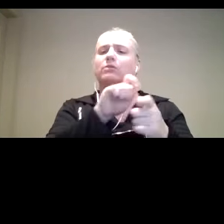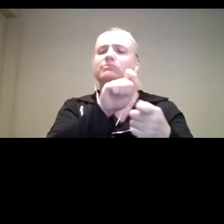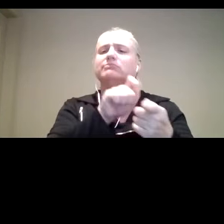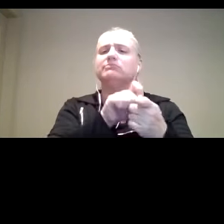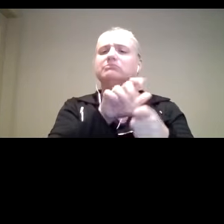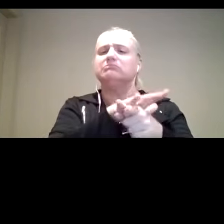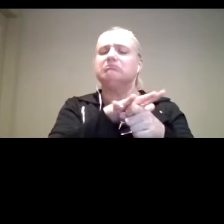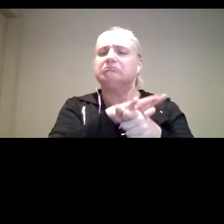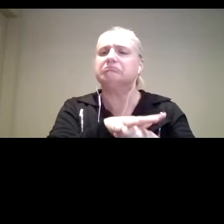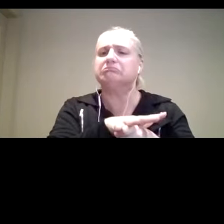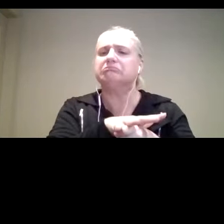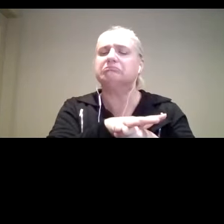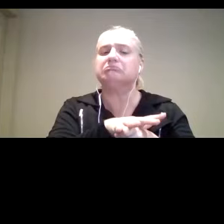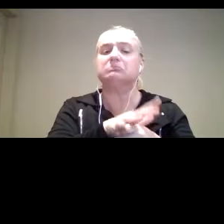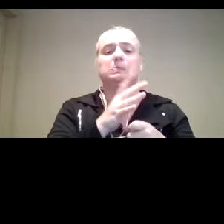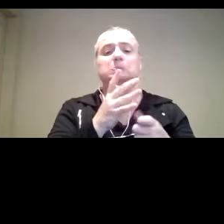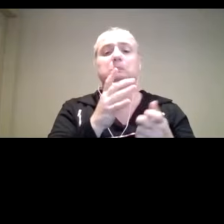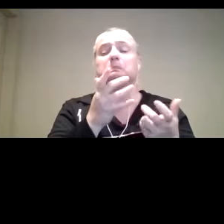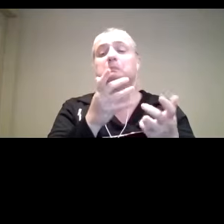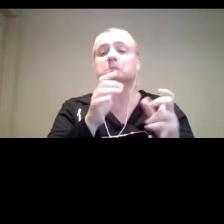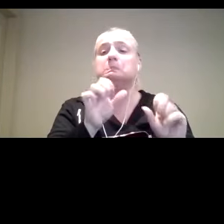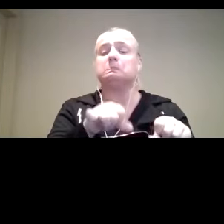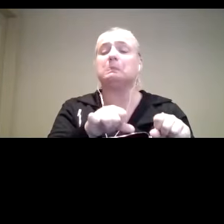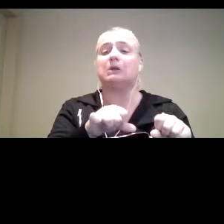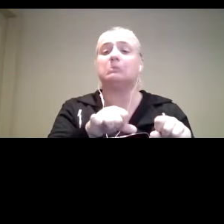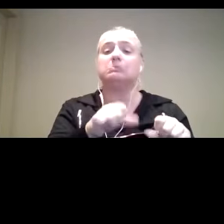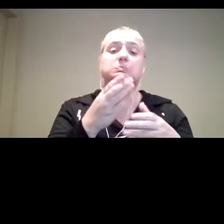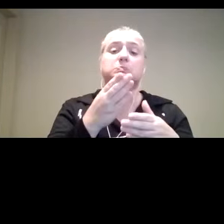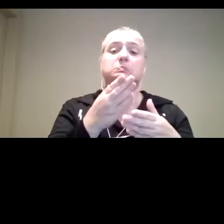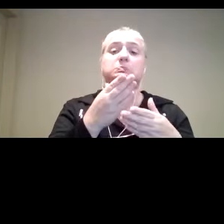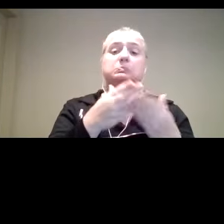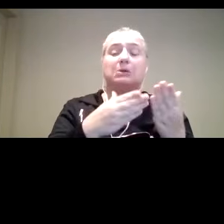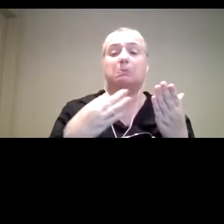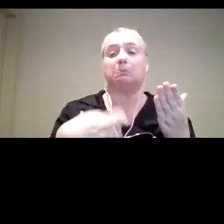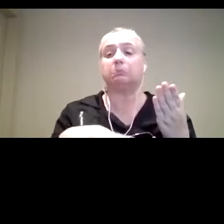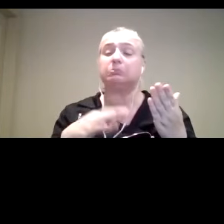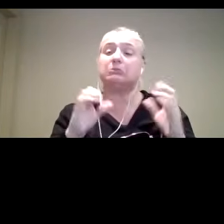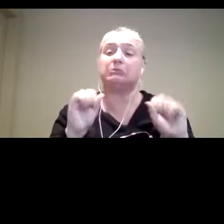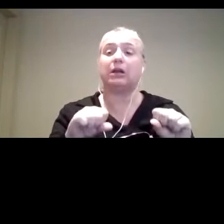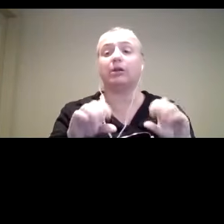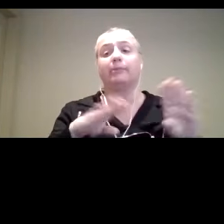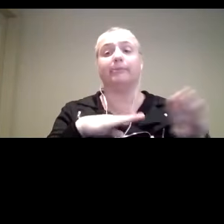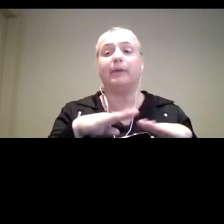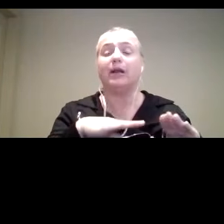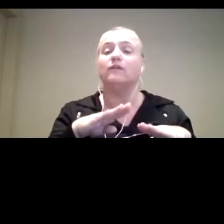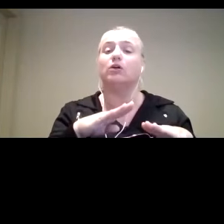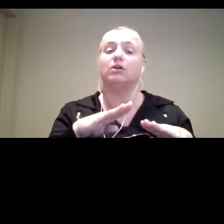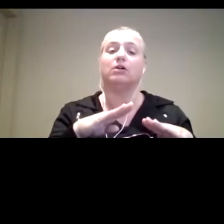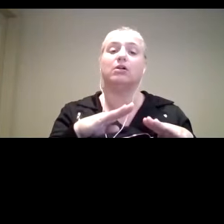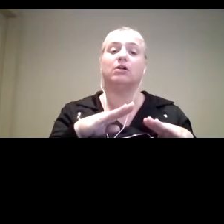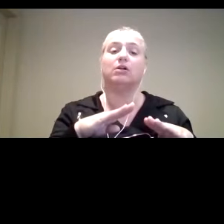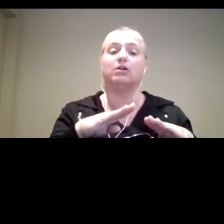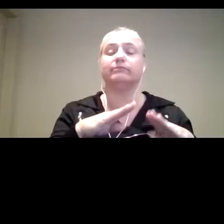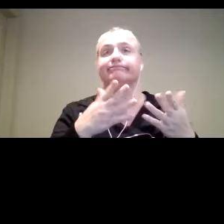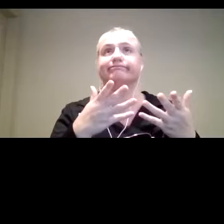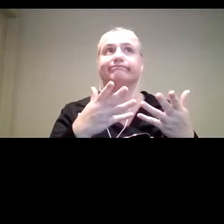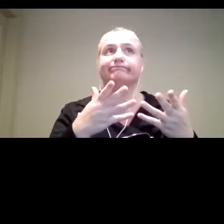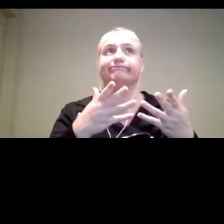can be some of the things that we're pretty used to seeing. They can be behavioral manifestations of mental health stuff like attendance,